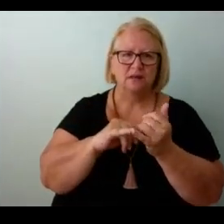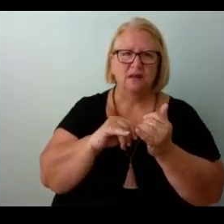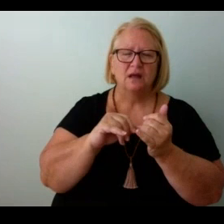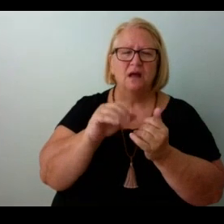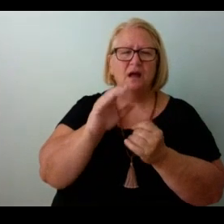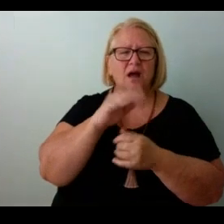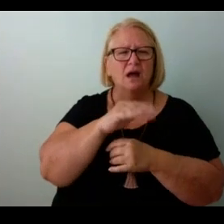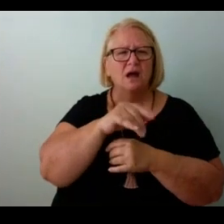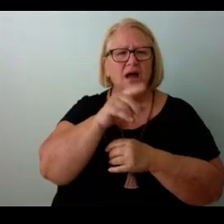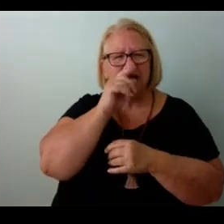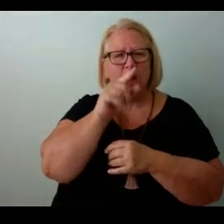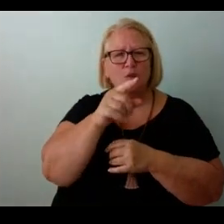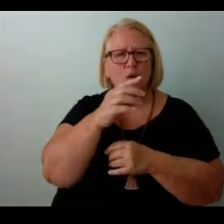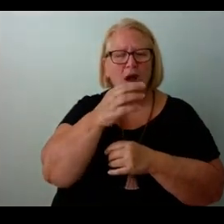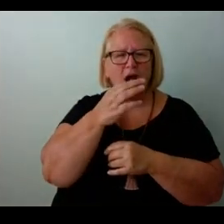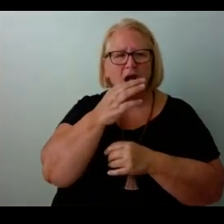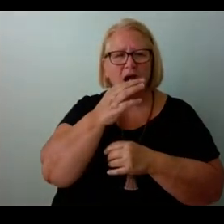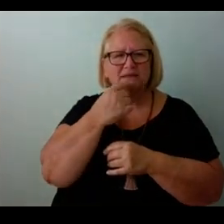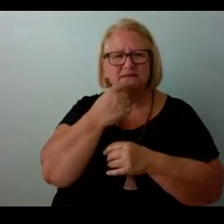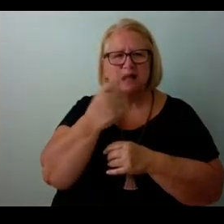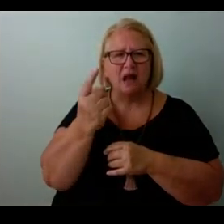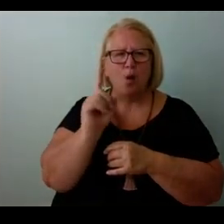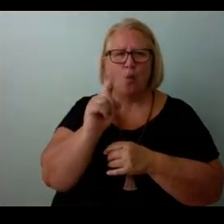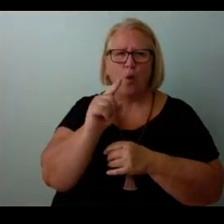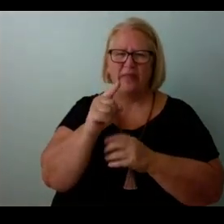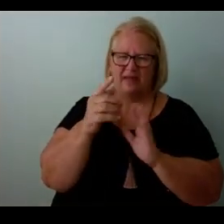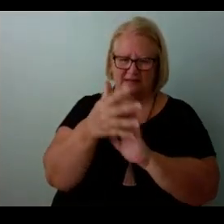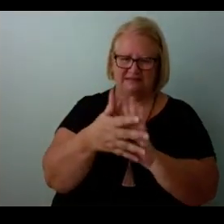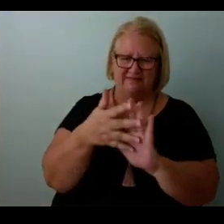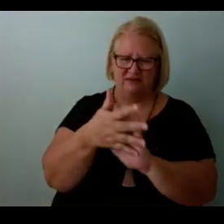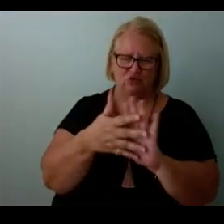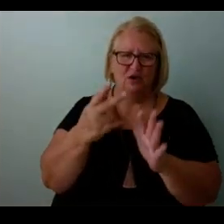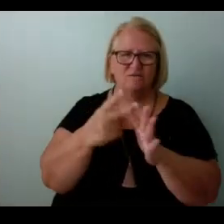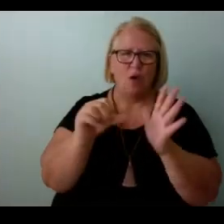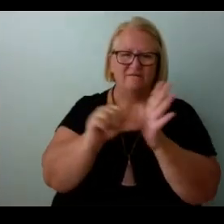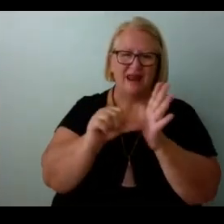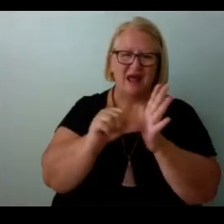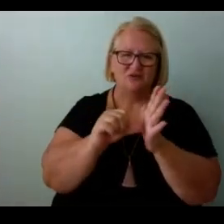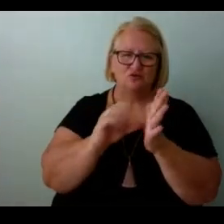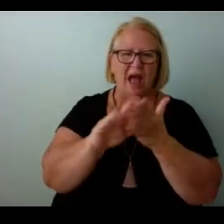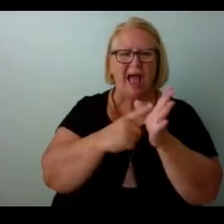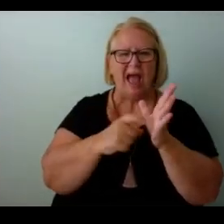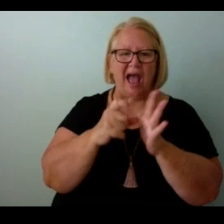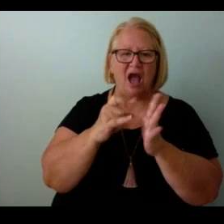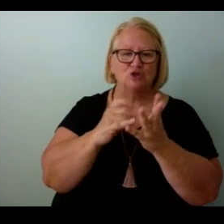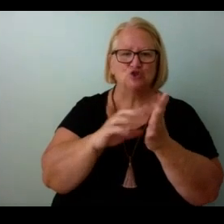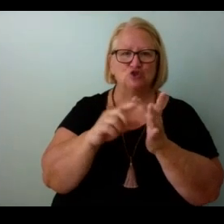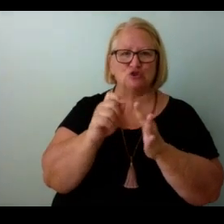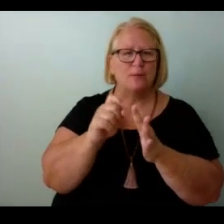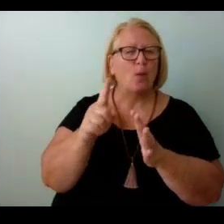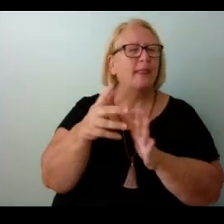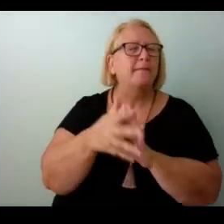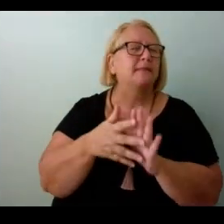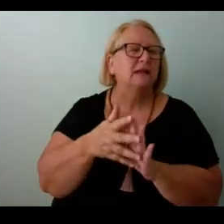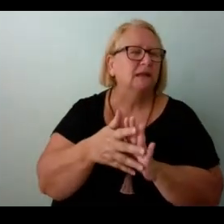for our audience again what's the definition of financial hardship really is and how people